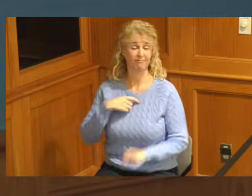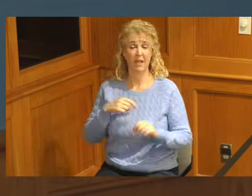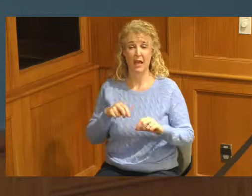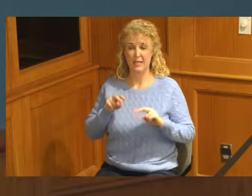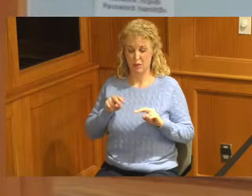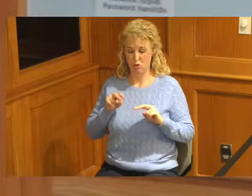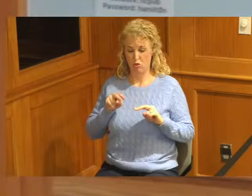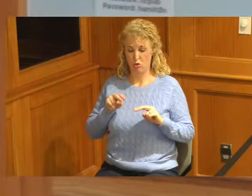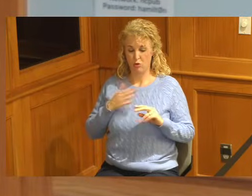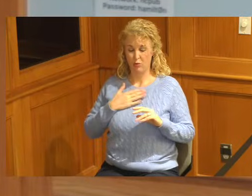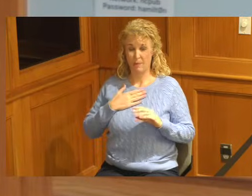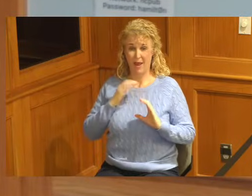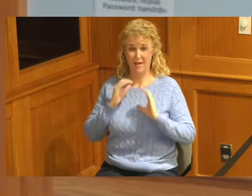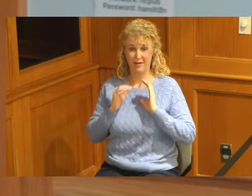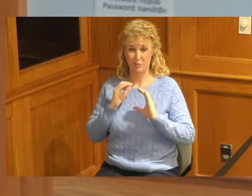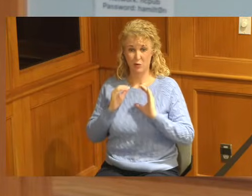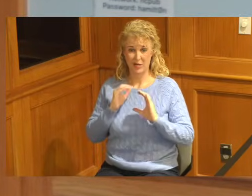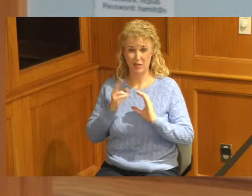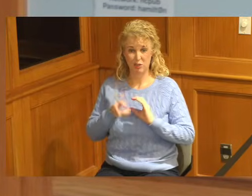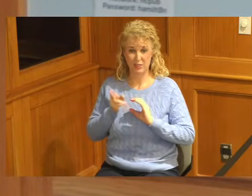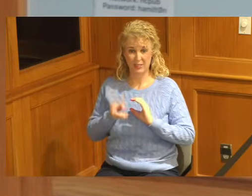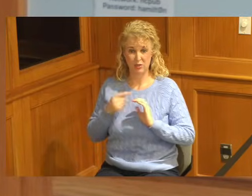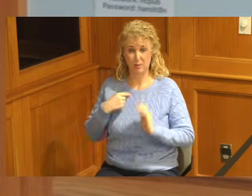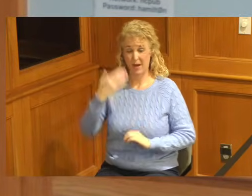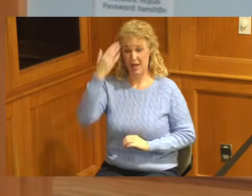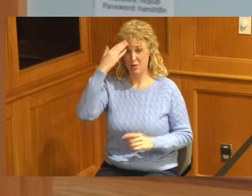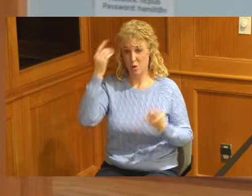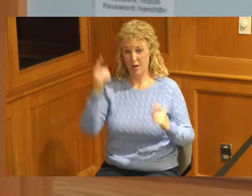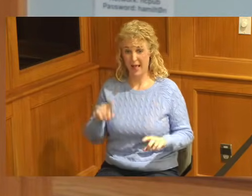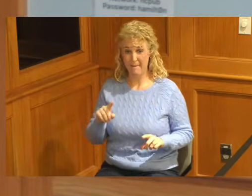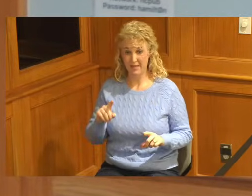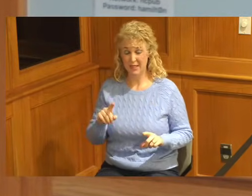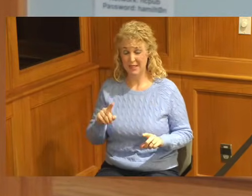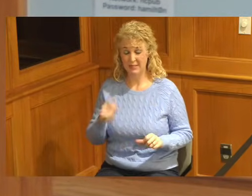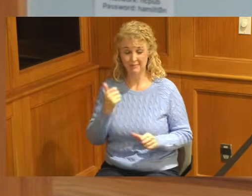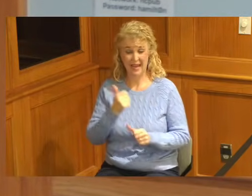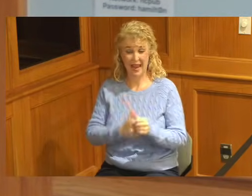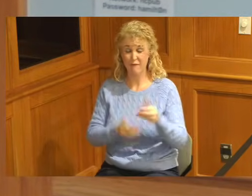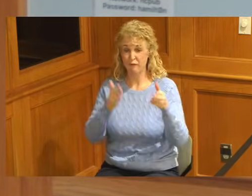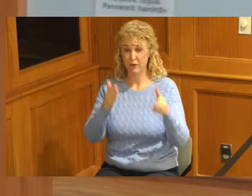our communications, but our I know that basically with every person that you referred to us, we just